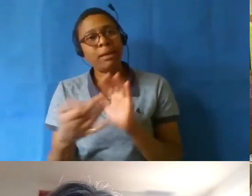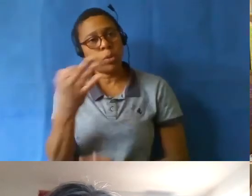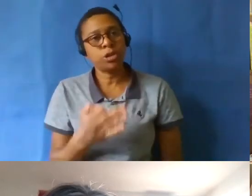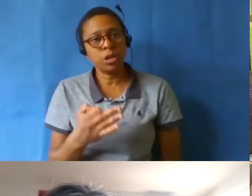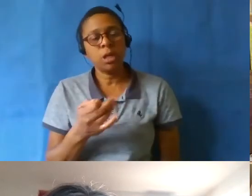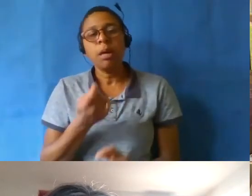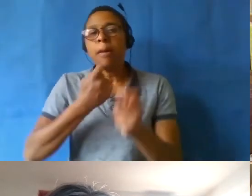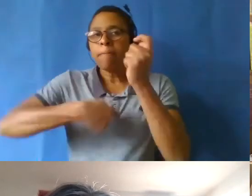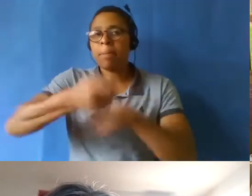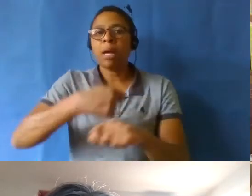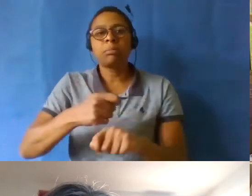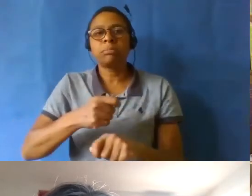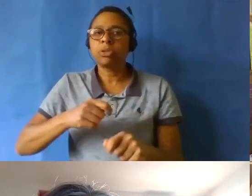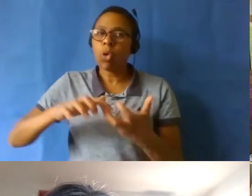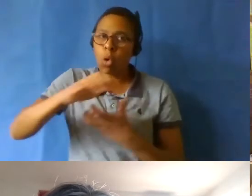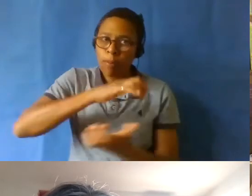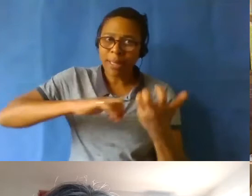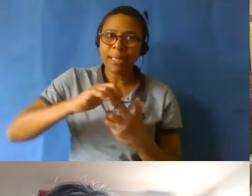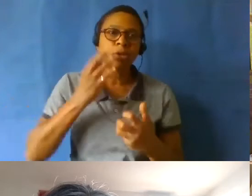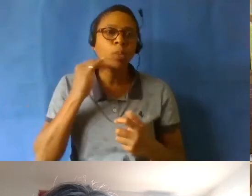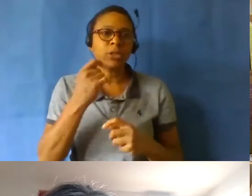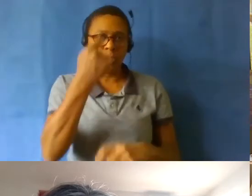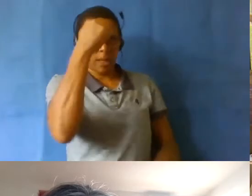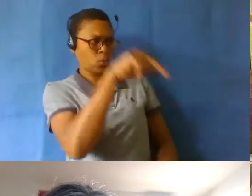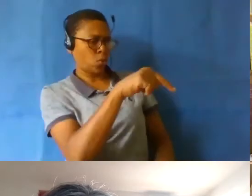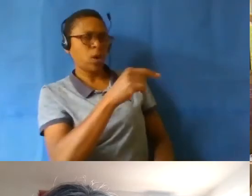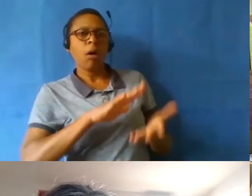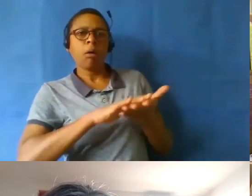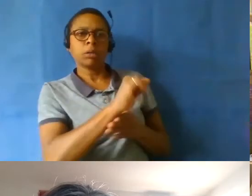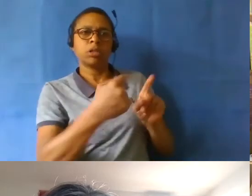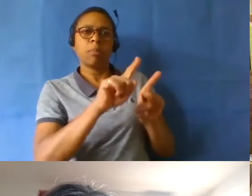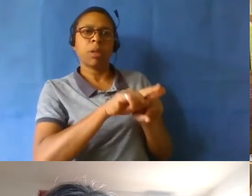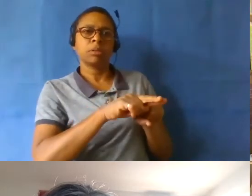the family as well because in the context of say India there are, there are